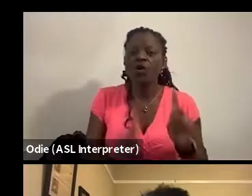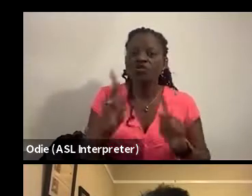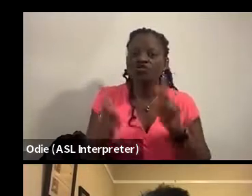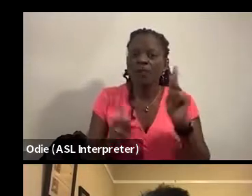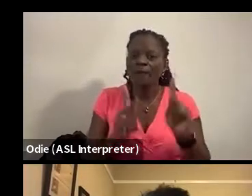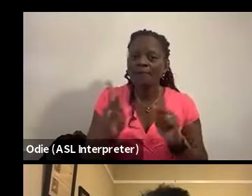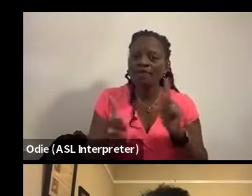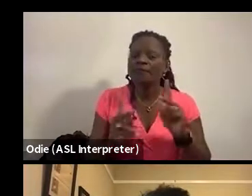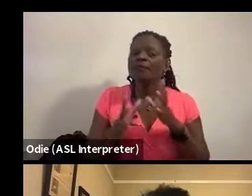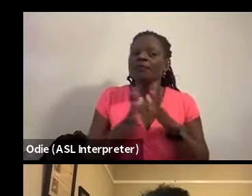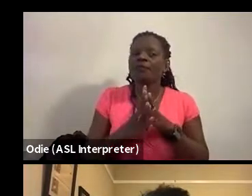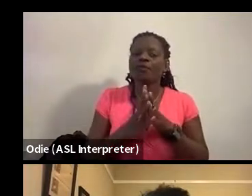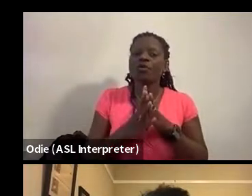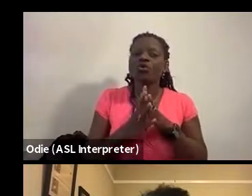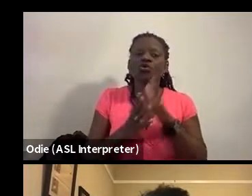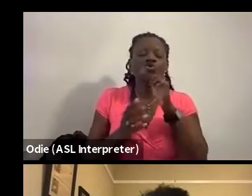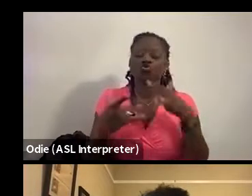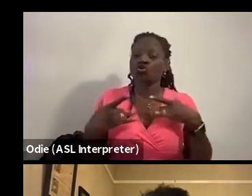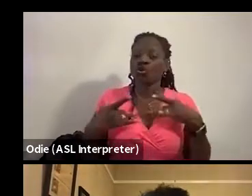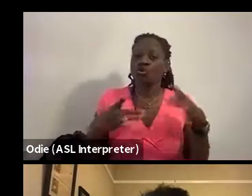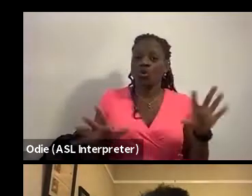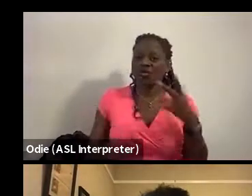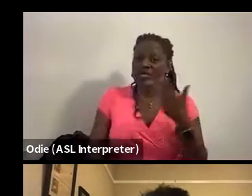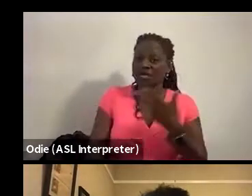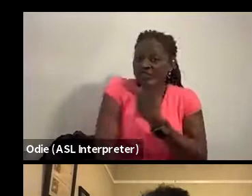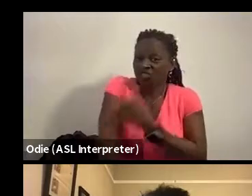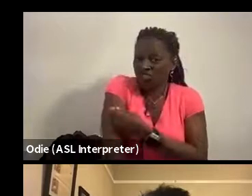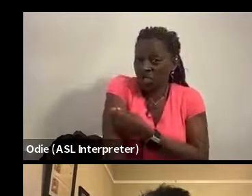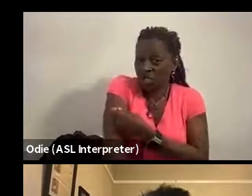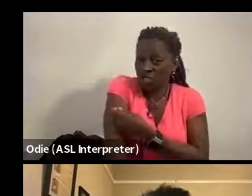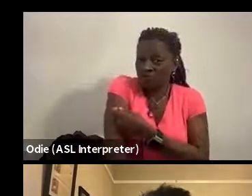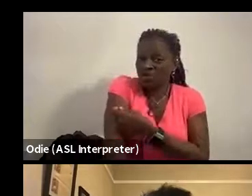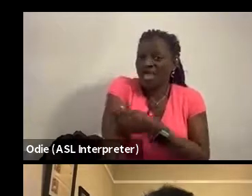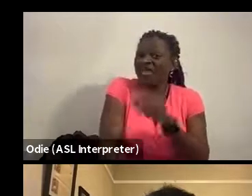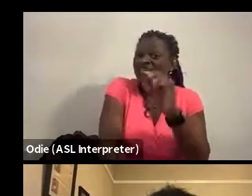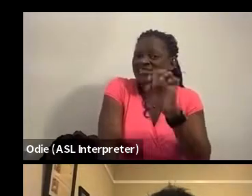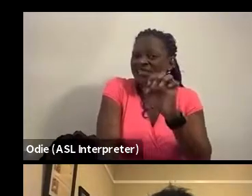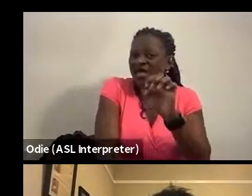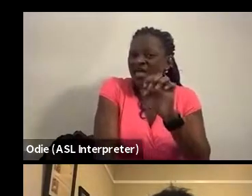these communities to persuade them to go ahead and get that vaccine?